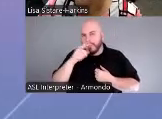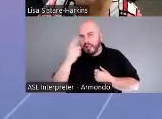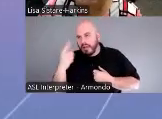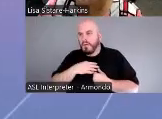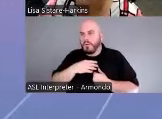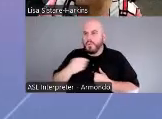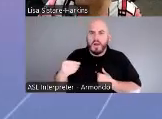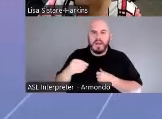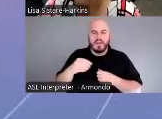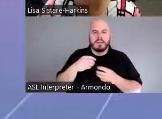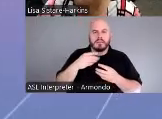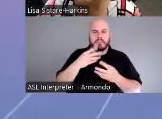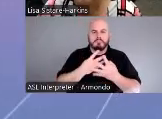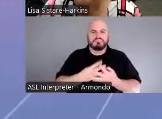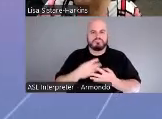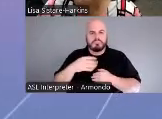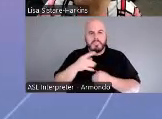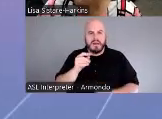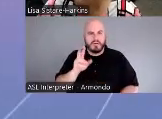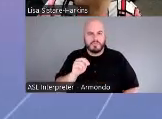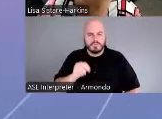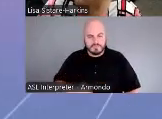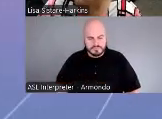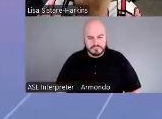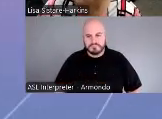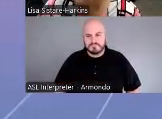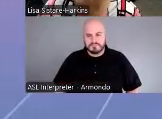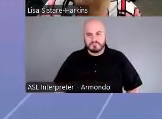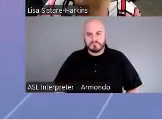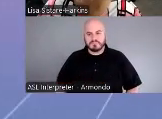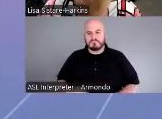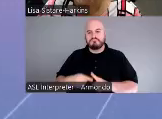of pattern. And I guess from there I will go to Cora.